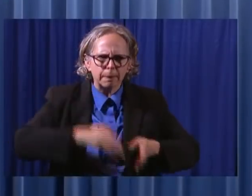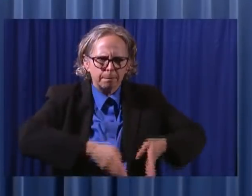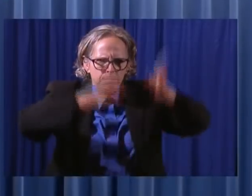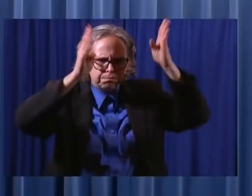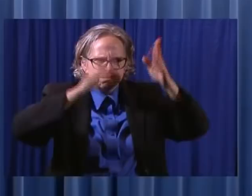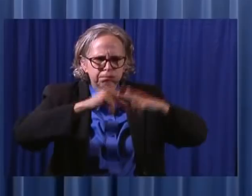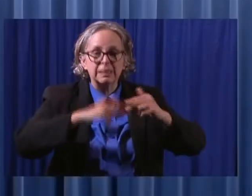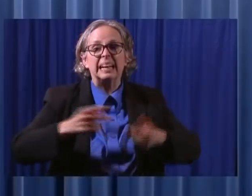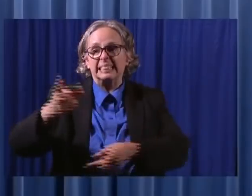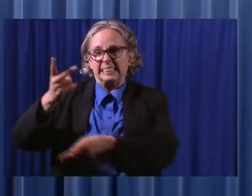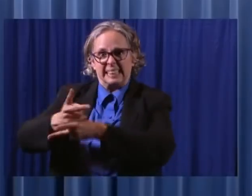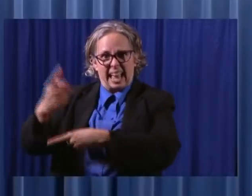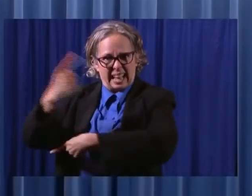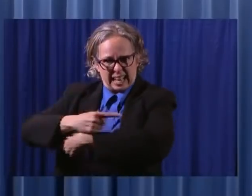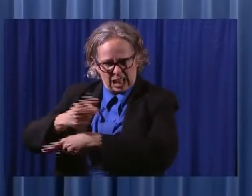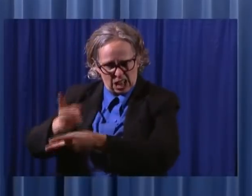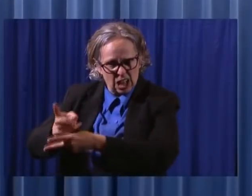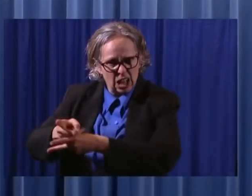I ADDED TO THAT RECENT